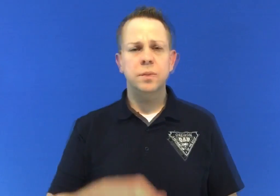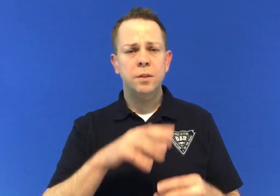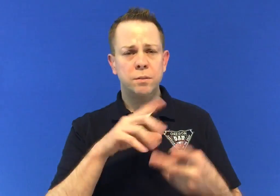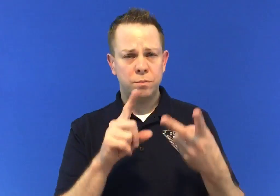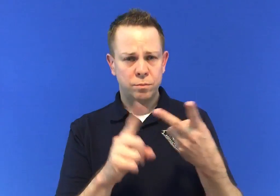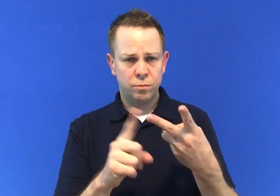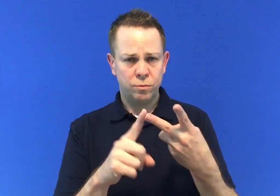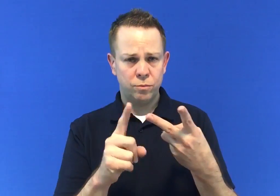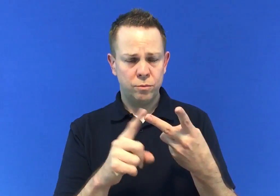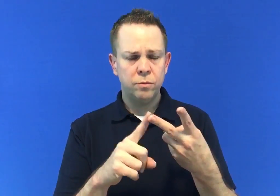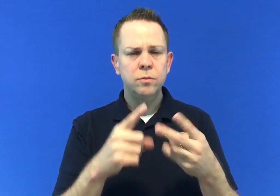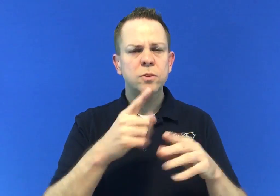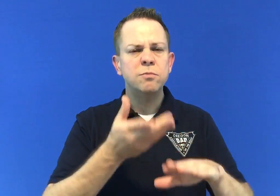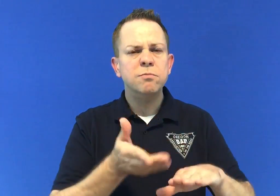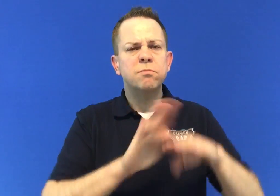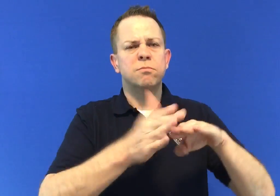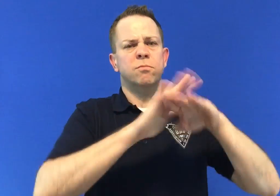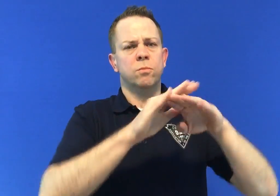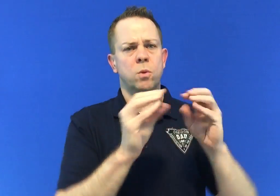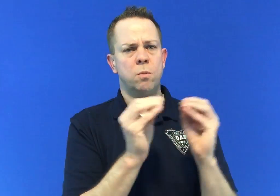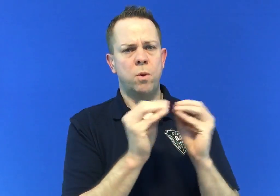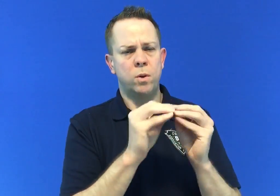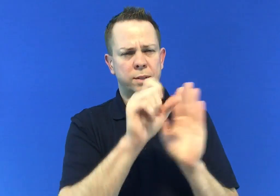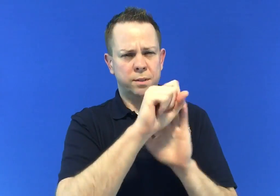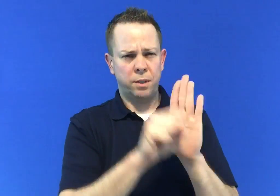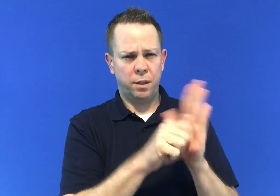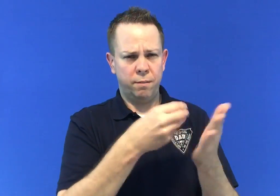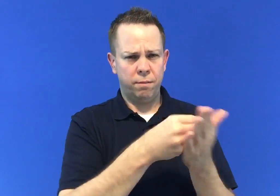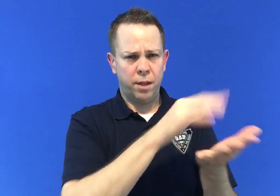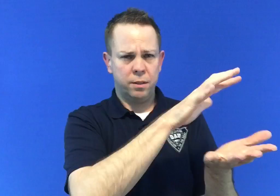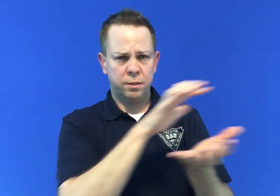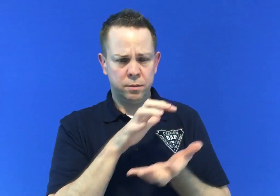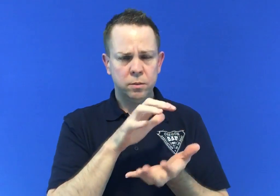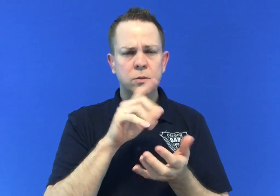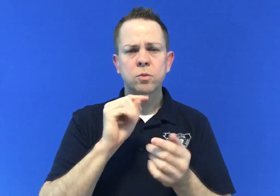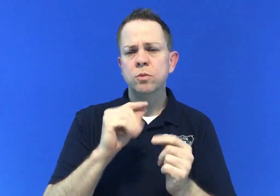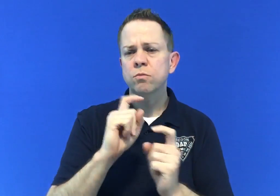They want to increase state funding